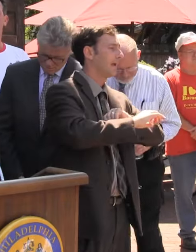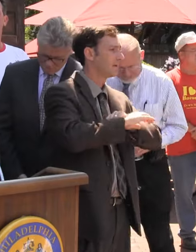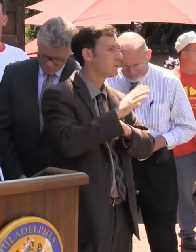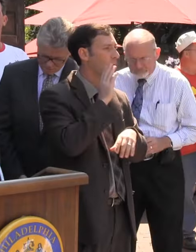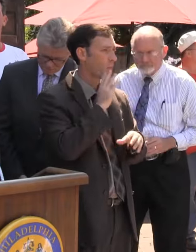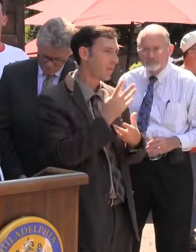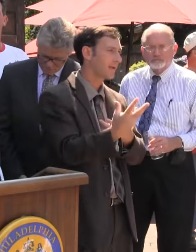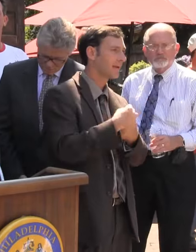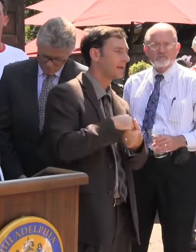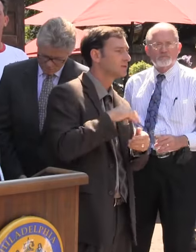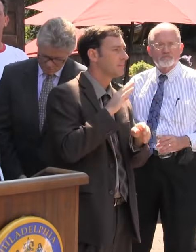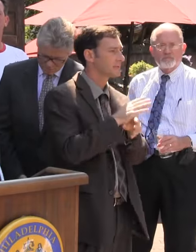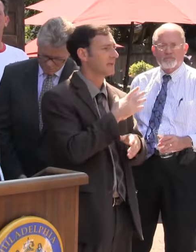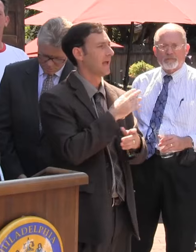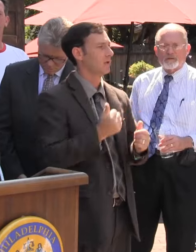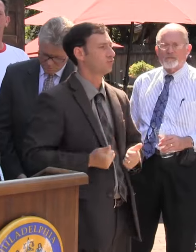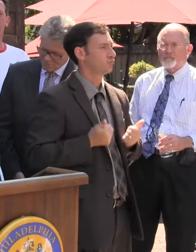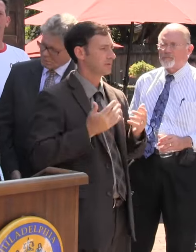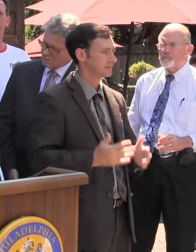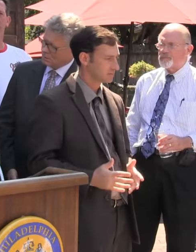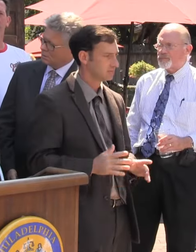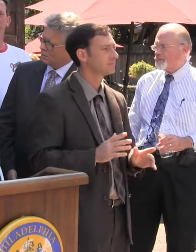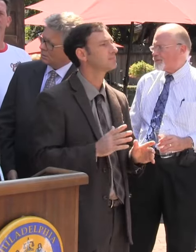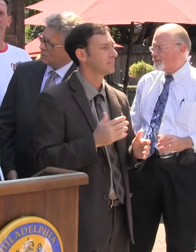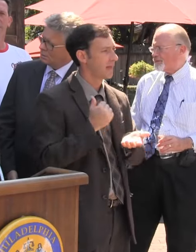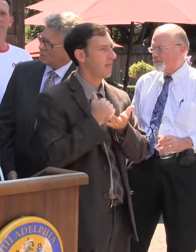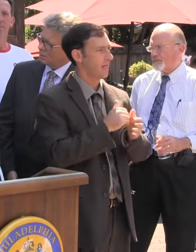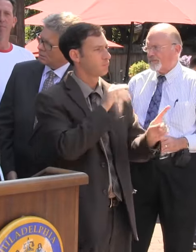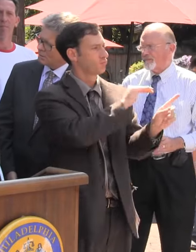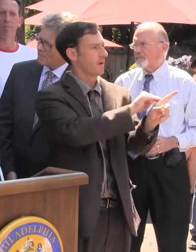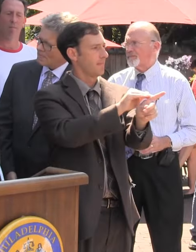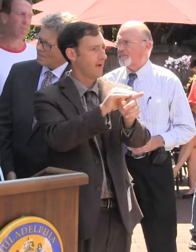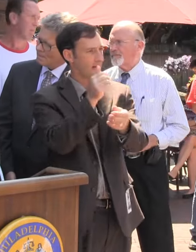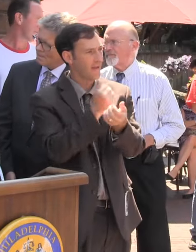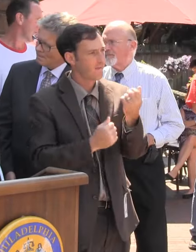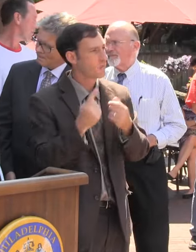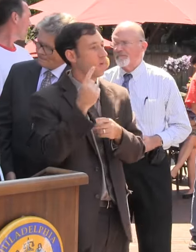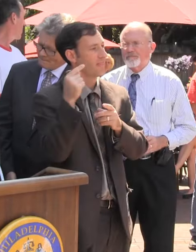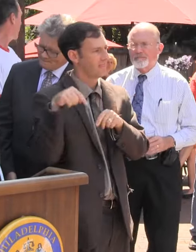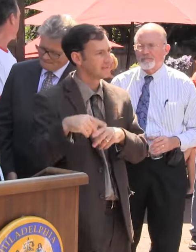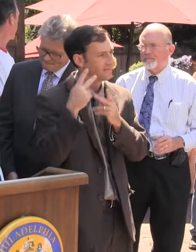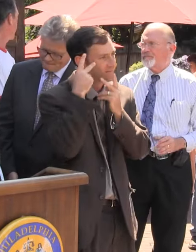businesses and residents alike, and help remind all of us, what this visit and the World Meeting